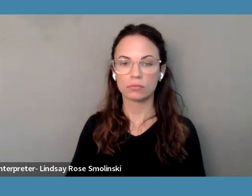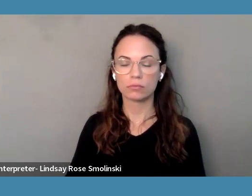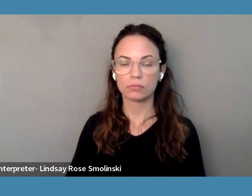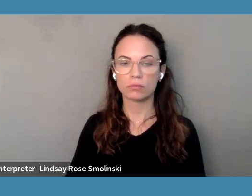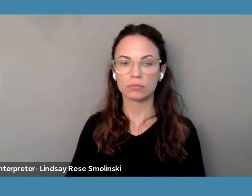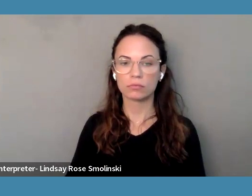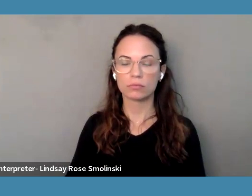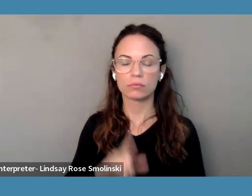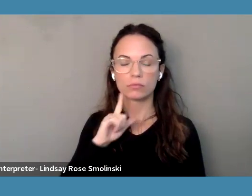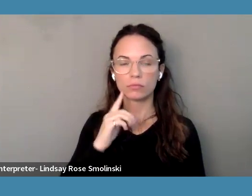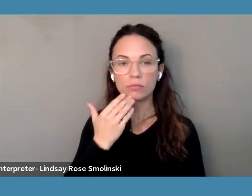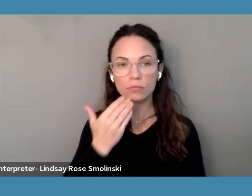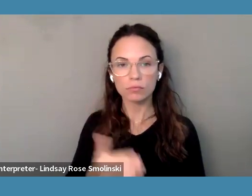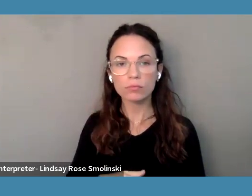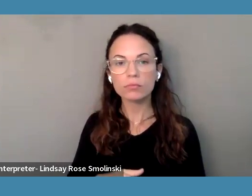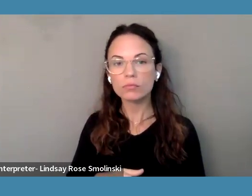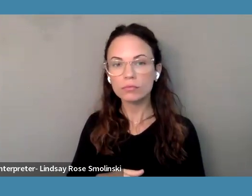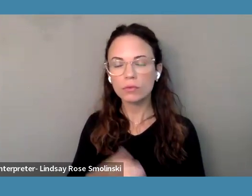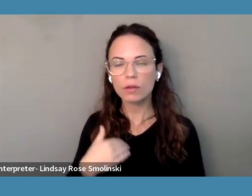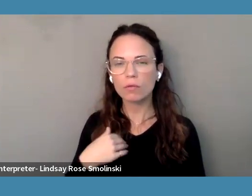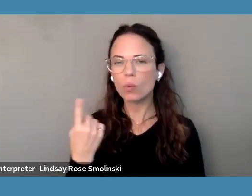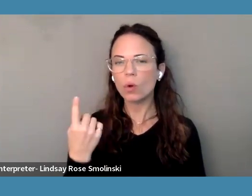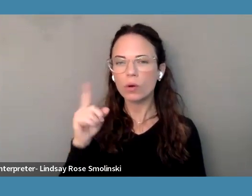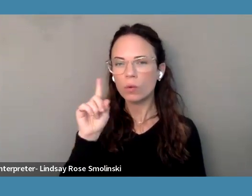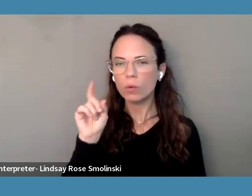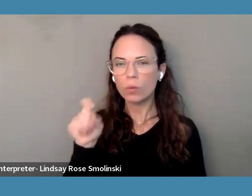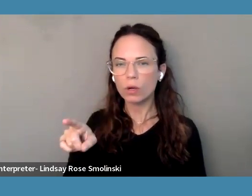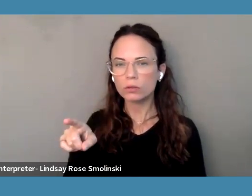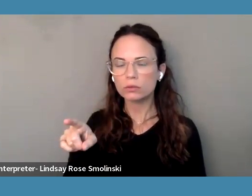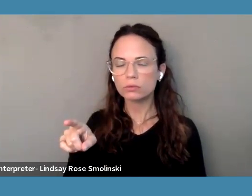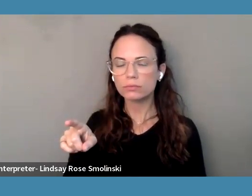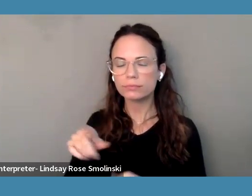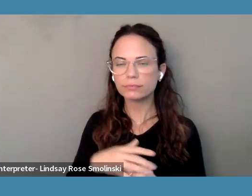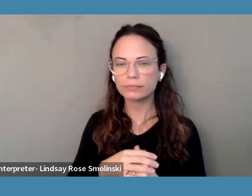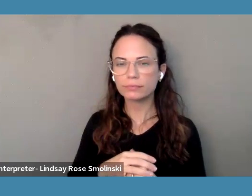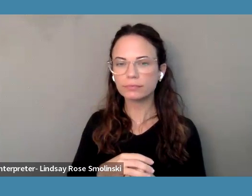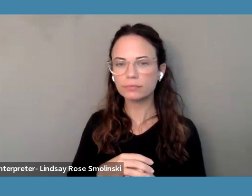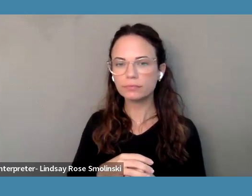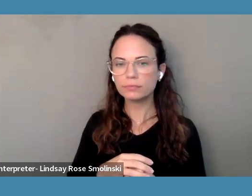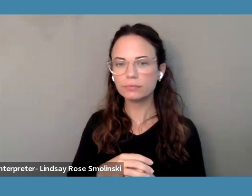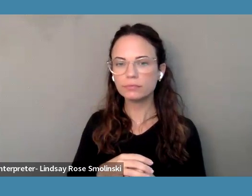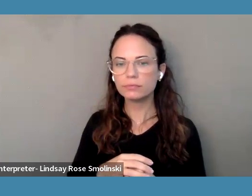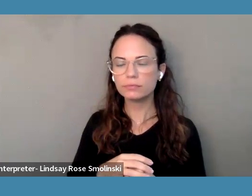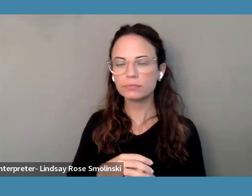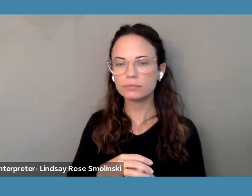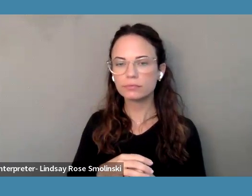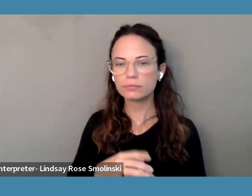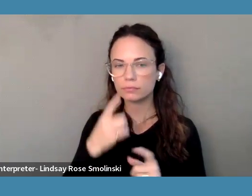[Maddie] Thank you, there's one question in the Q&A if you would review it